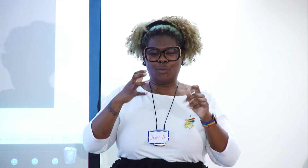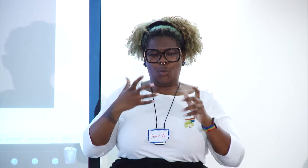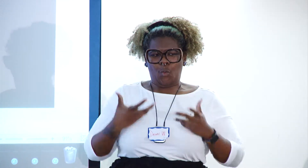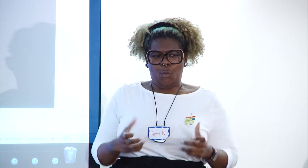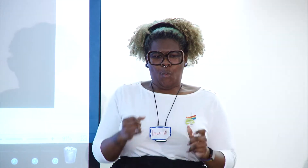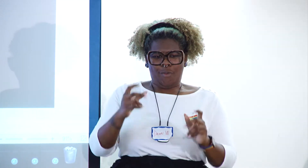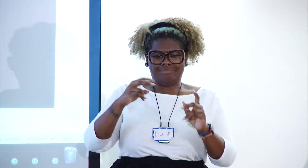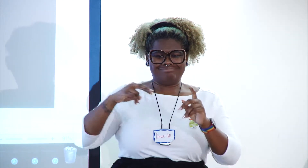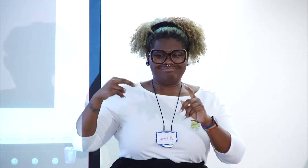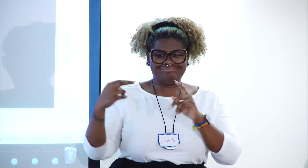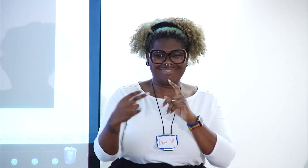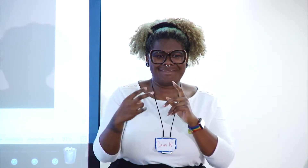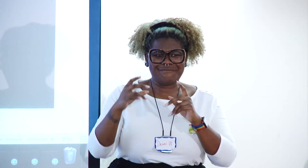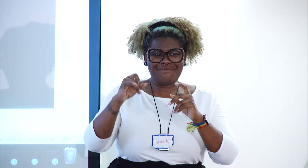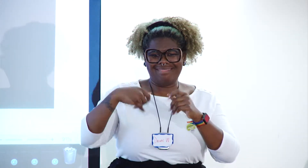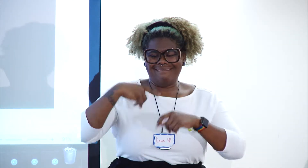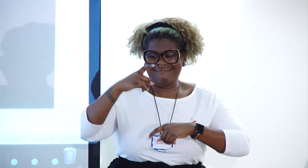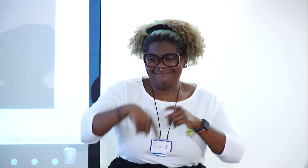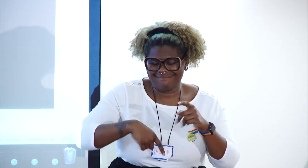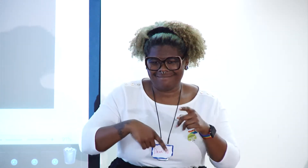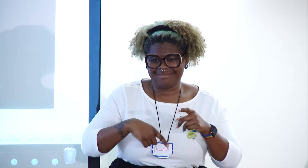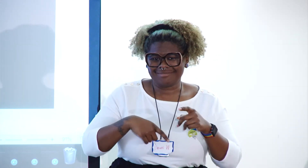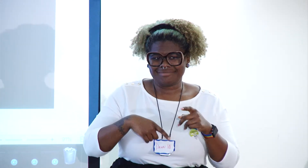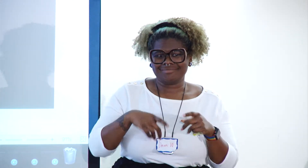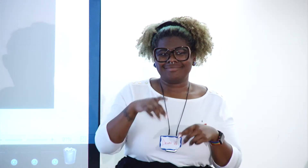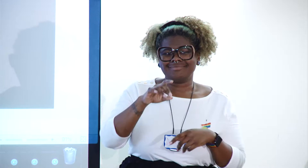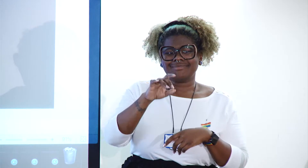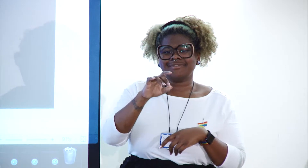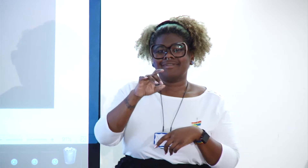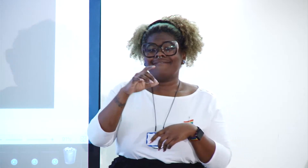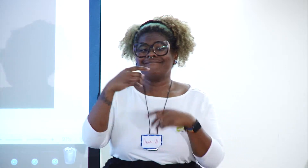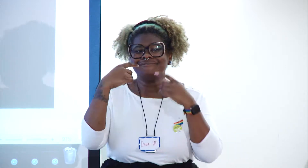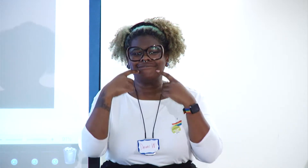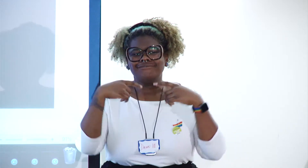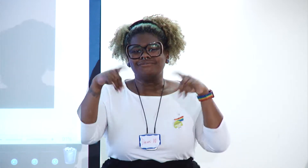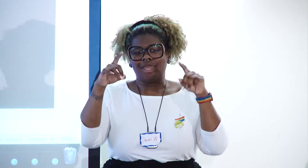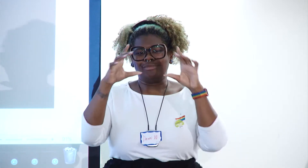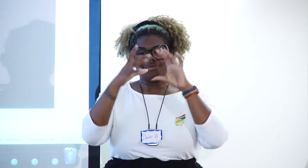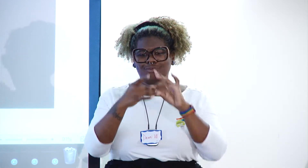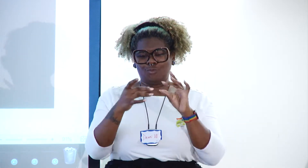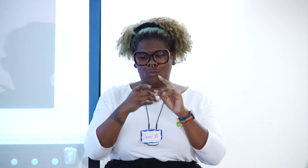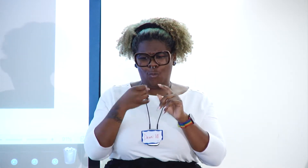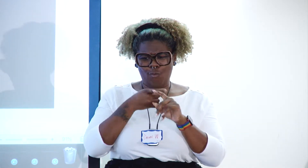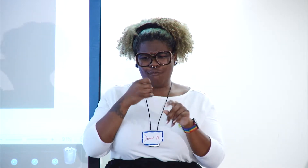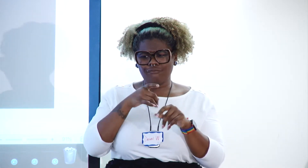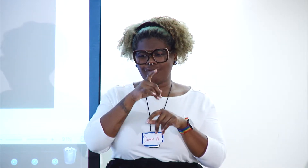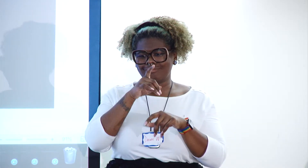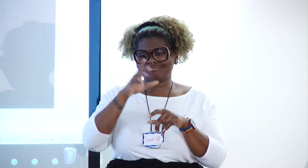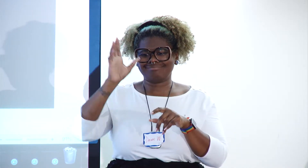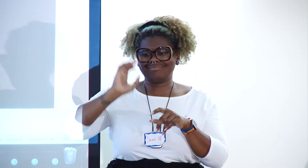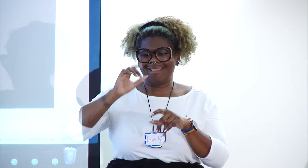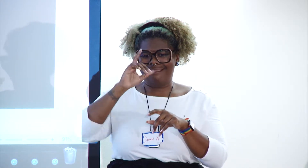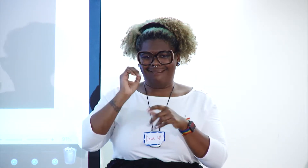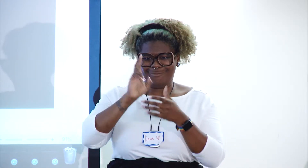can't do this, this, and this. That's what "dis" means, "disability." It can't. That's the implication there.